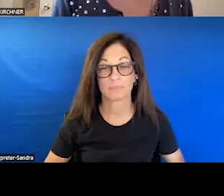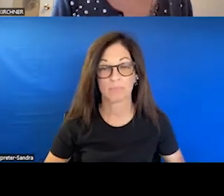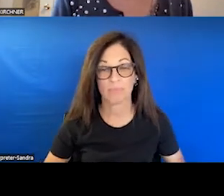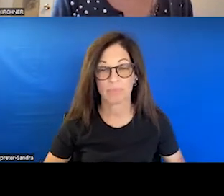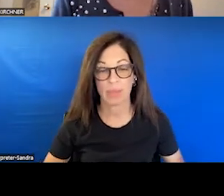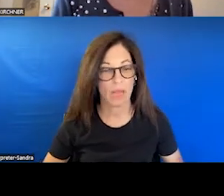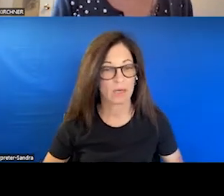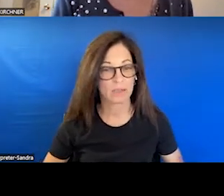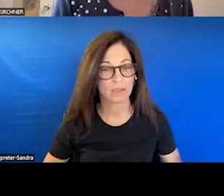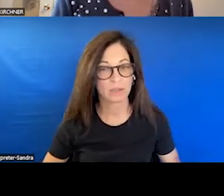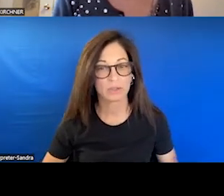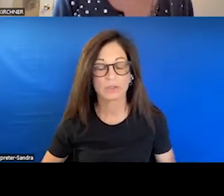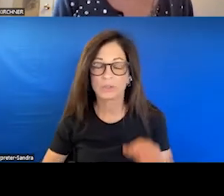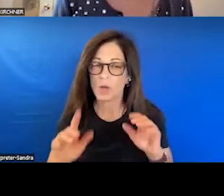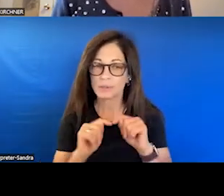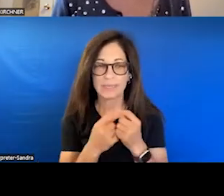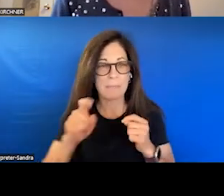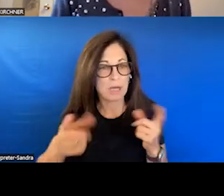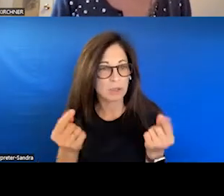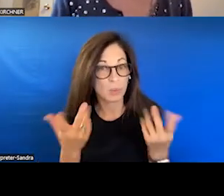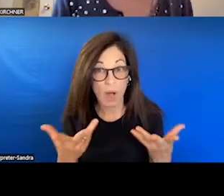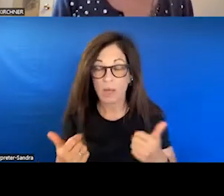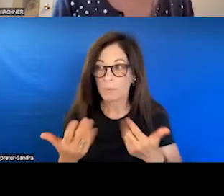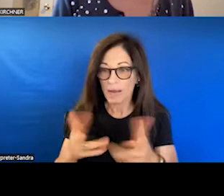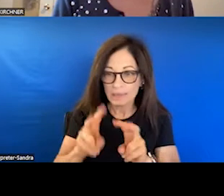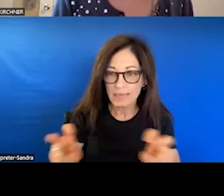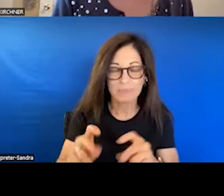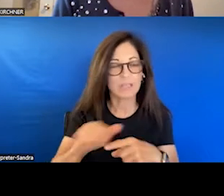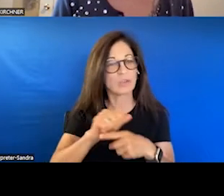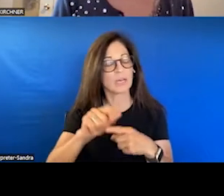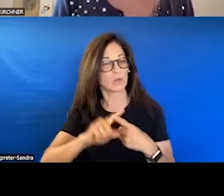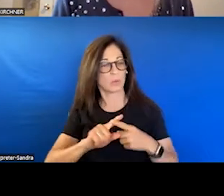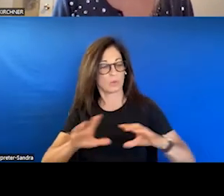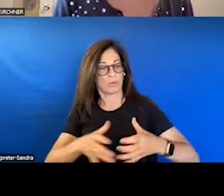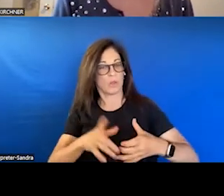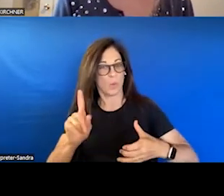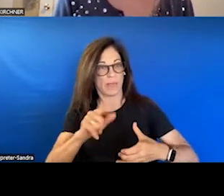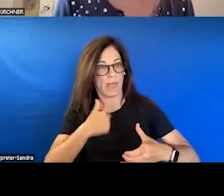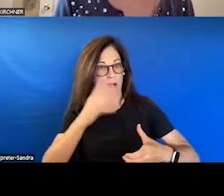ASSESSMENT TO THE INDIVIDUAL. WHERE THEY'RE EXPERIENCING THE CRISIS. THEY HAVE TO STABILIZE